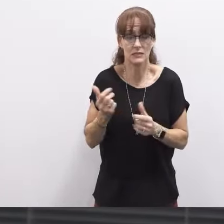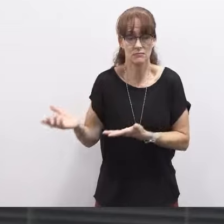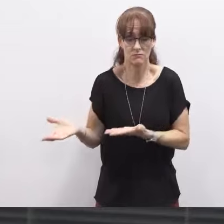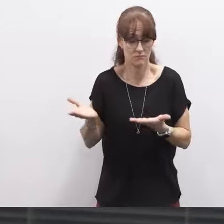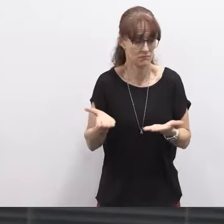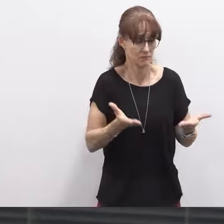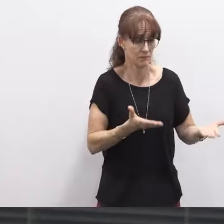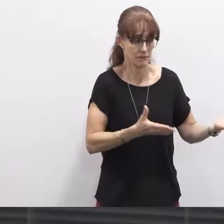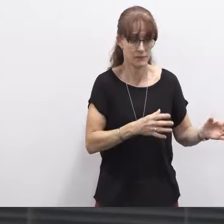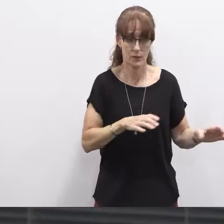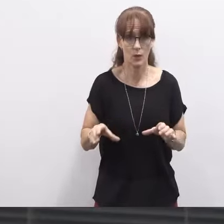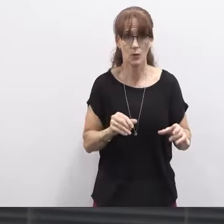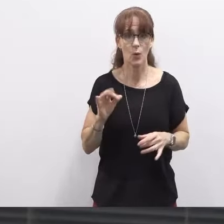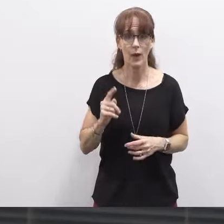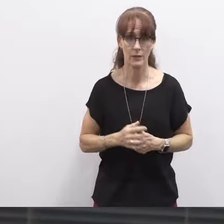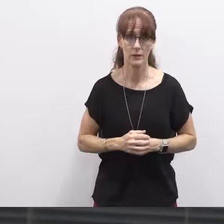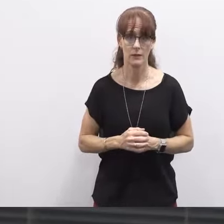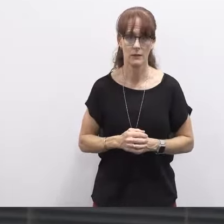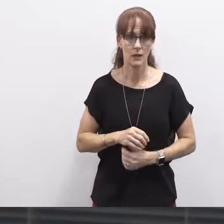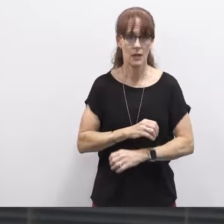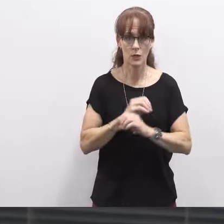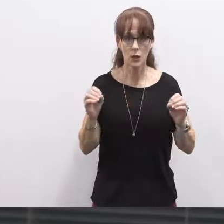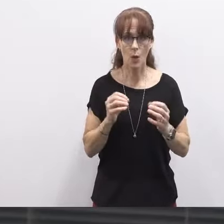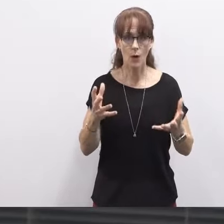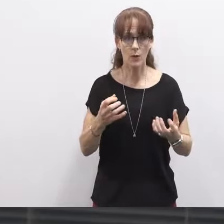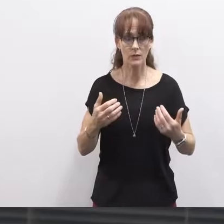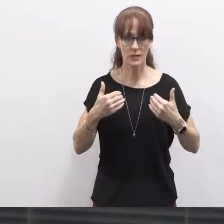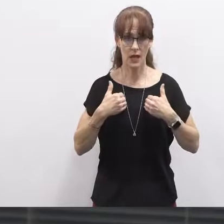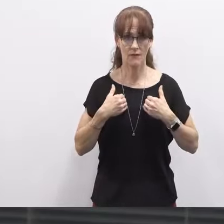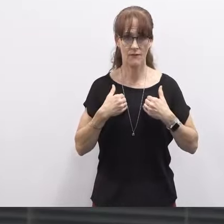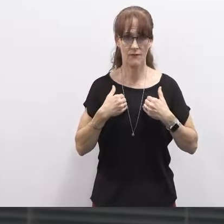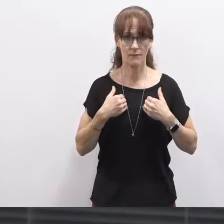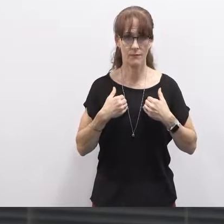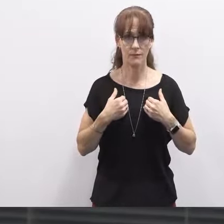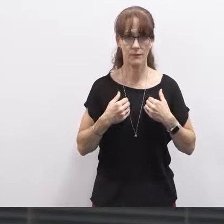to do it because nobody wants to have a two-year degree,